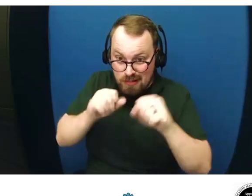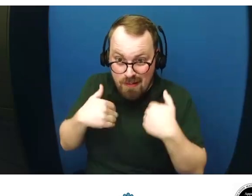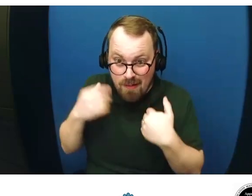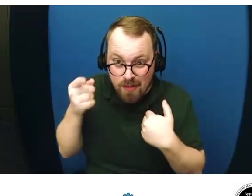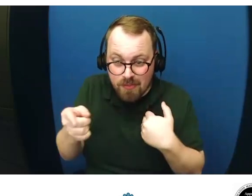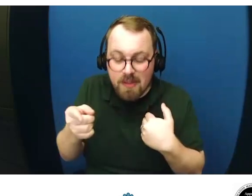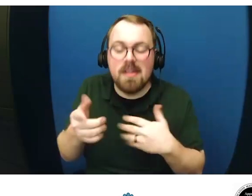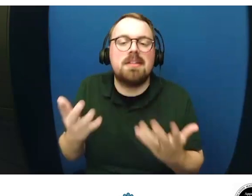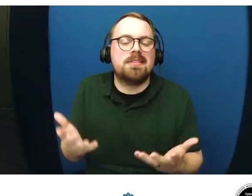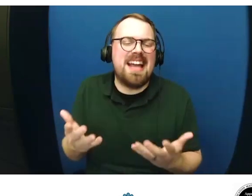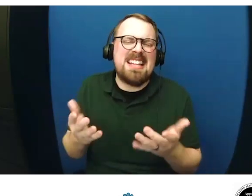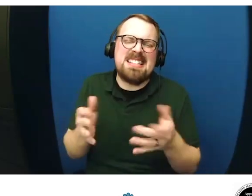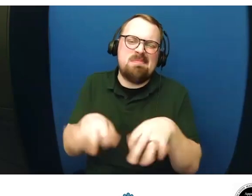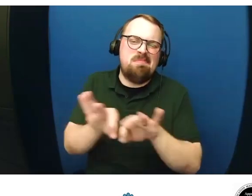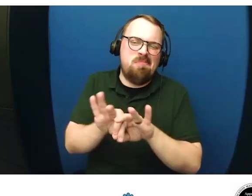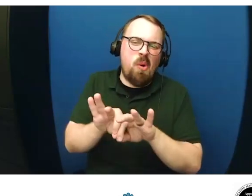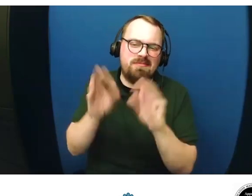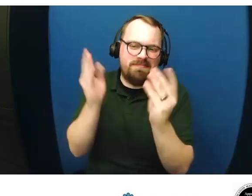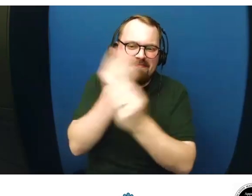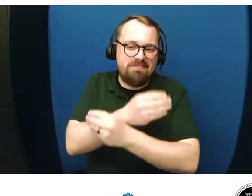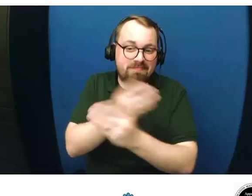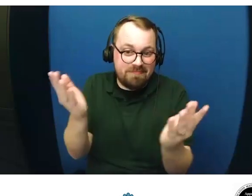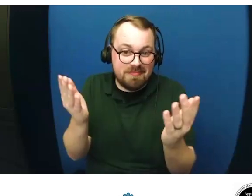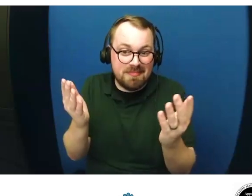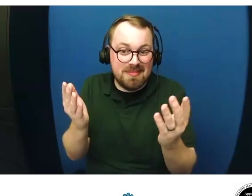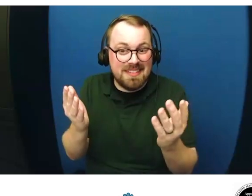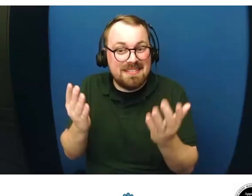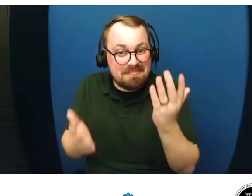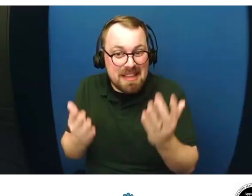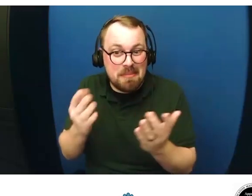think it's important to point out that our students probably have